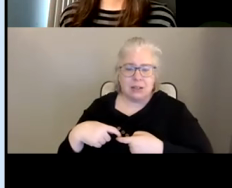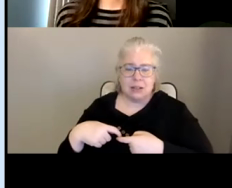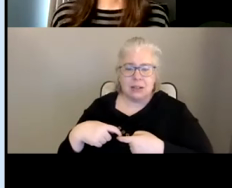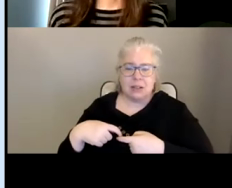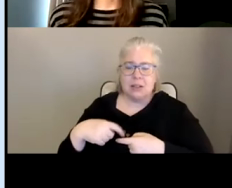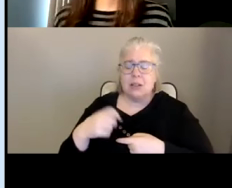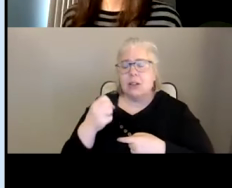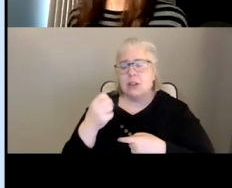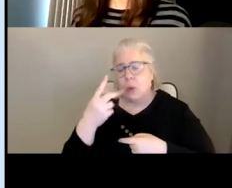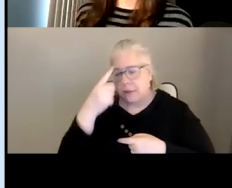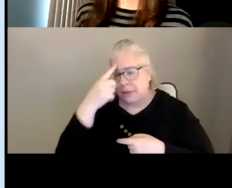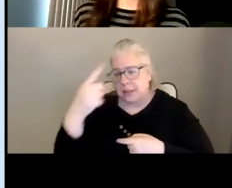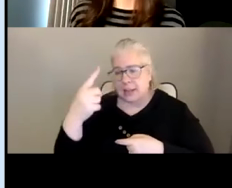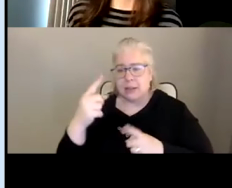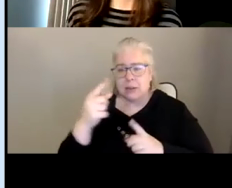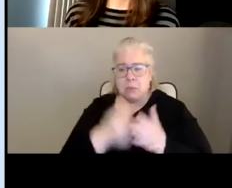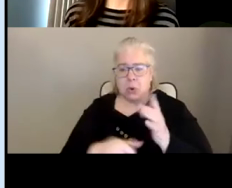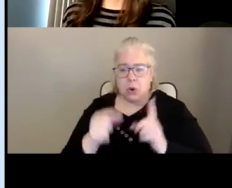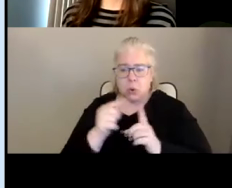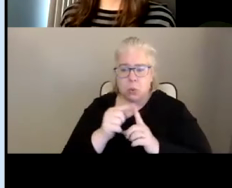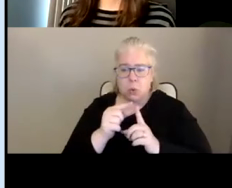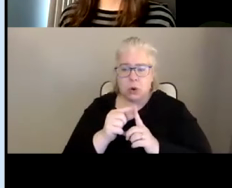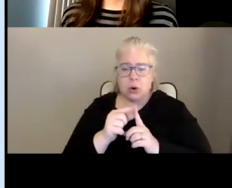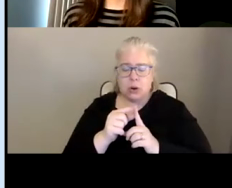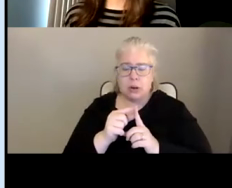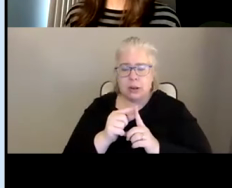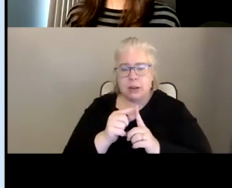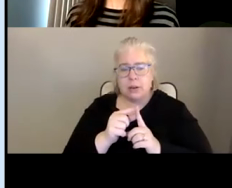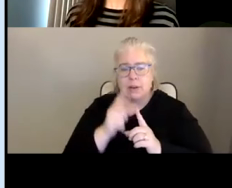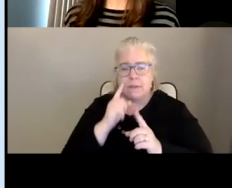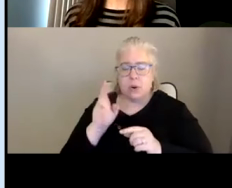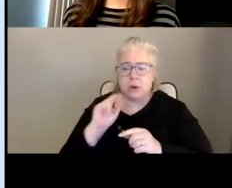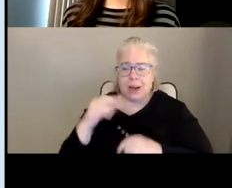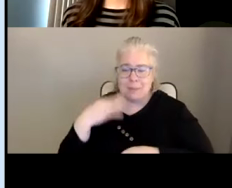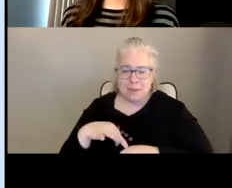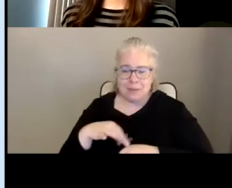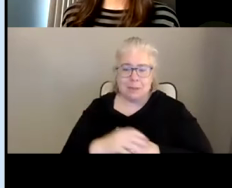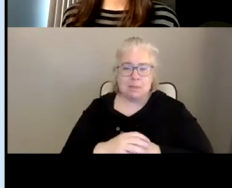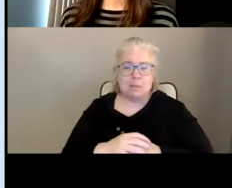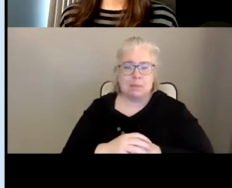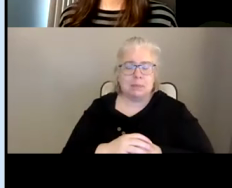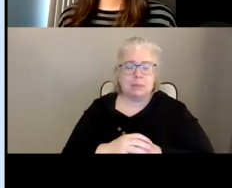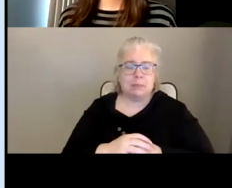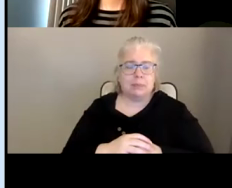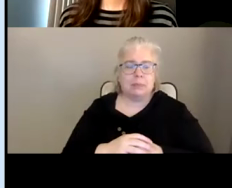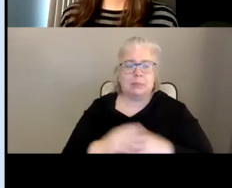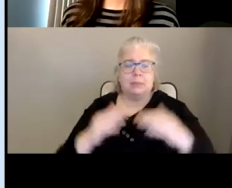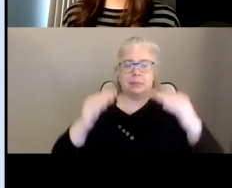for that for non-profits. And it really can go a long way for our community. You also want to consider the instruction.